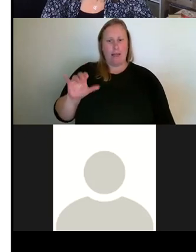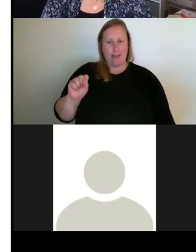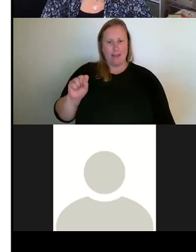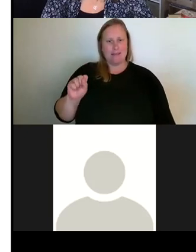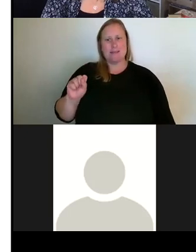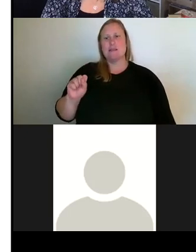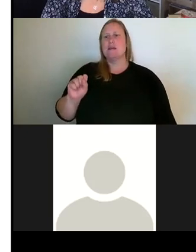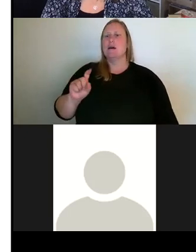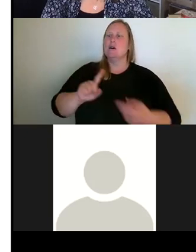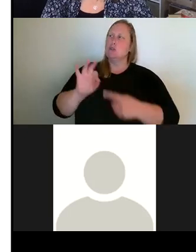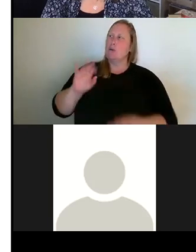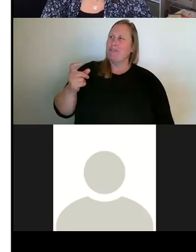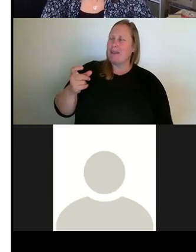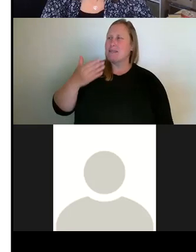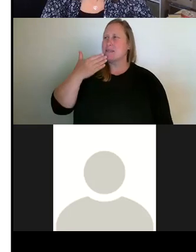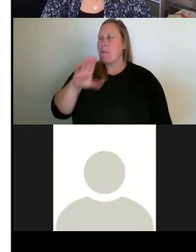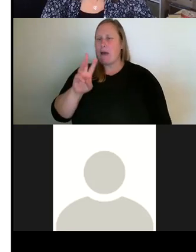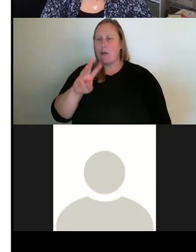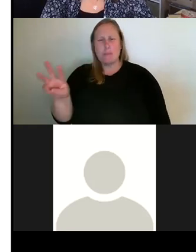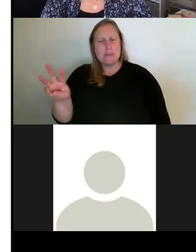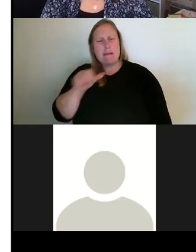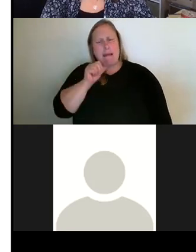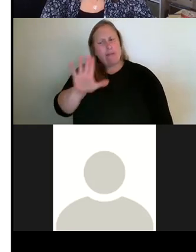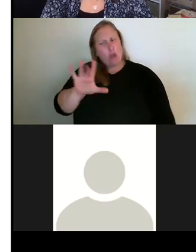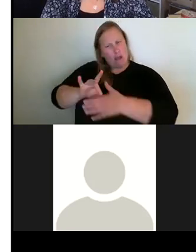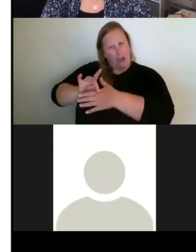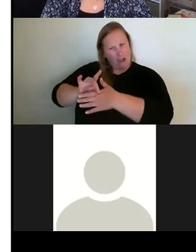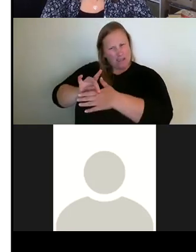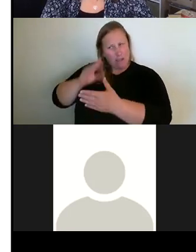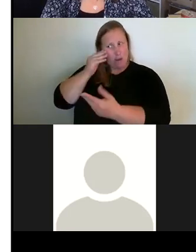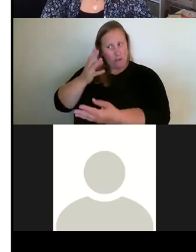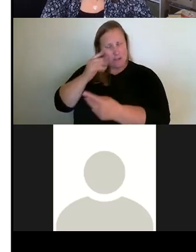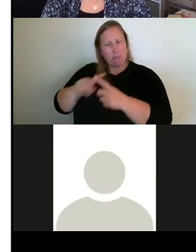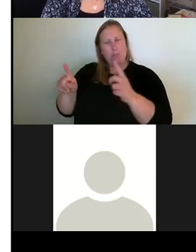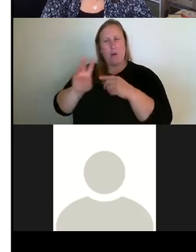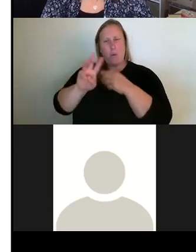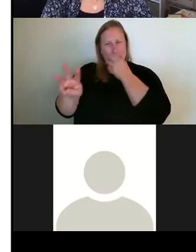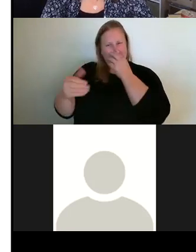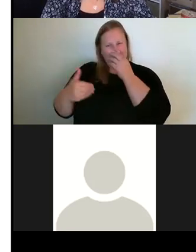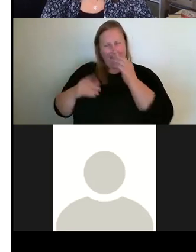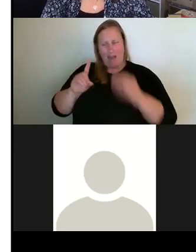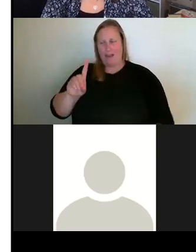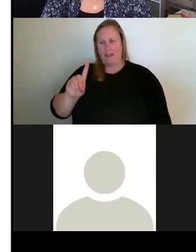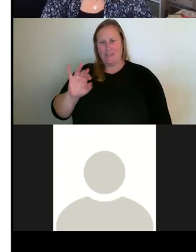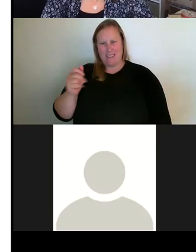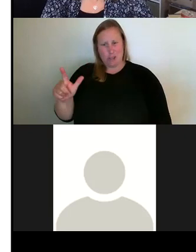I don't mean bad in terms of their content, but websites that have digital accessibility issues that